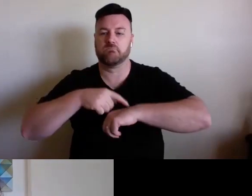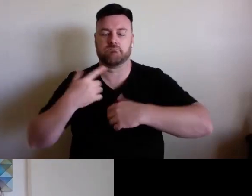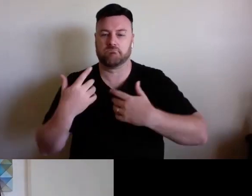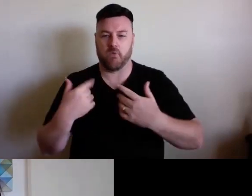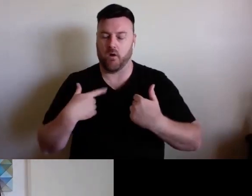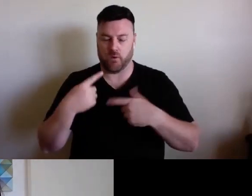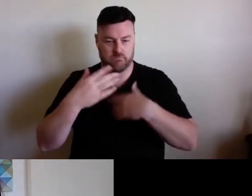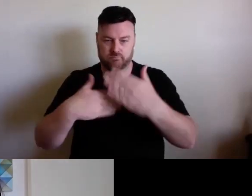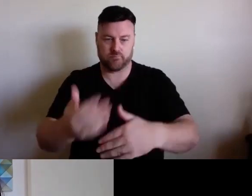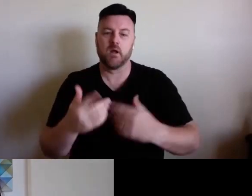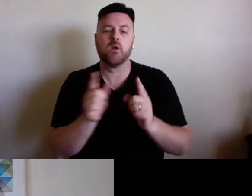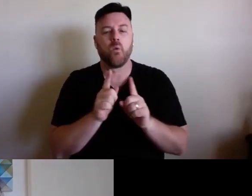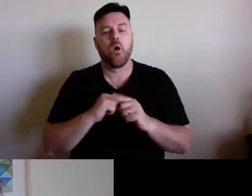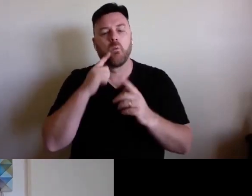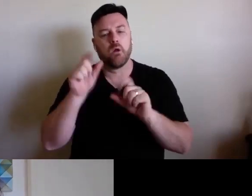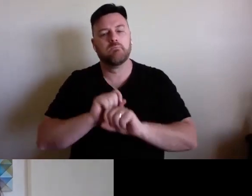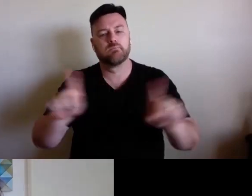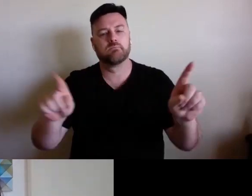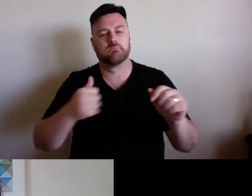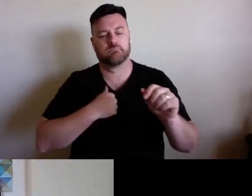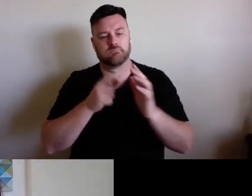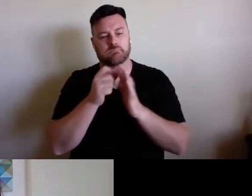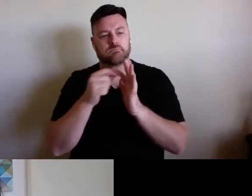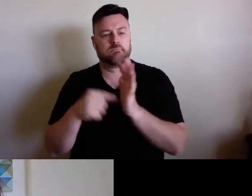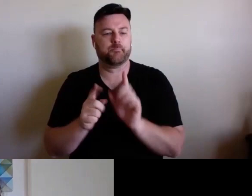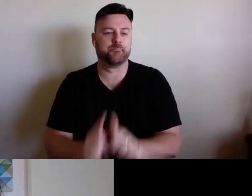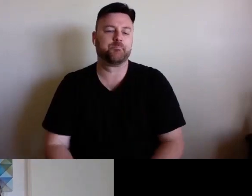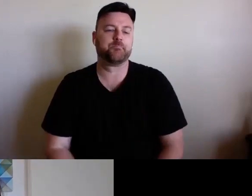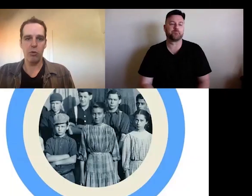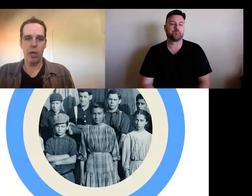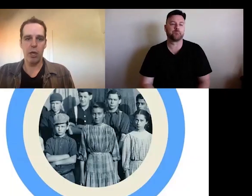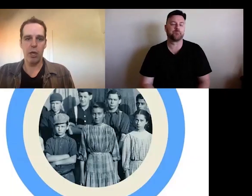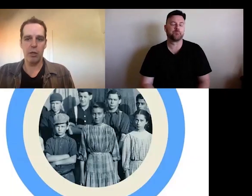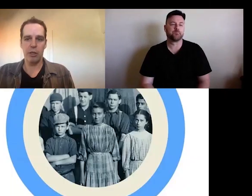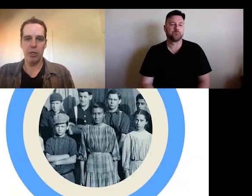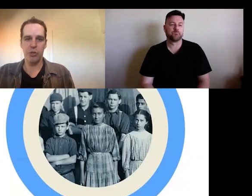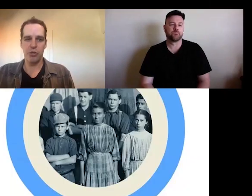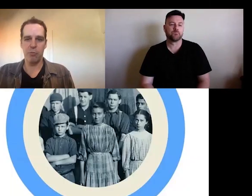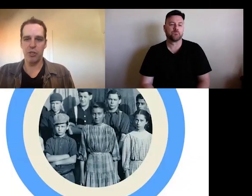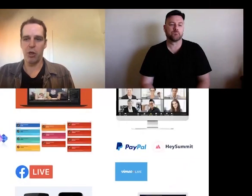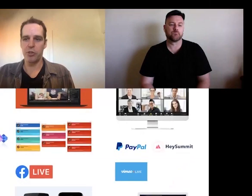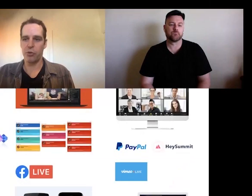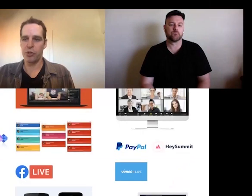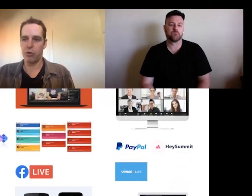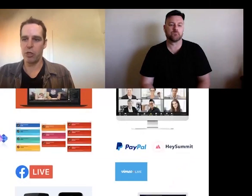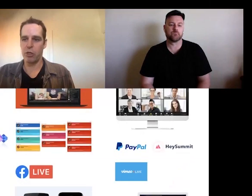afterwards. >> Thank you. >> PETER TULLIN: Can you still see my slides on screen, Laura? Great. OK. I mentioned Twitch - I'll go on to